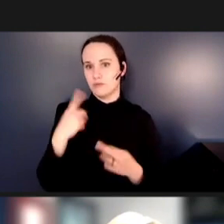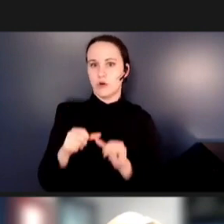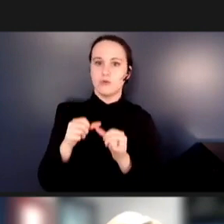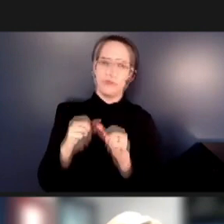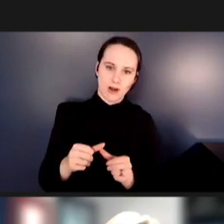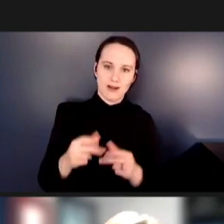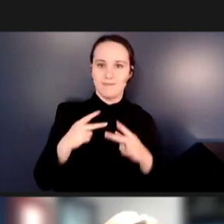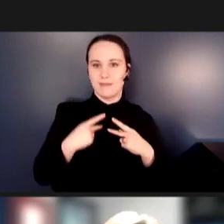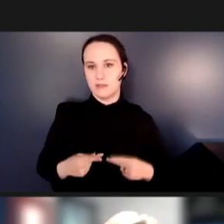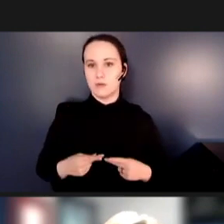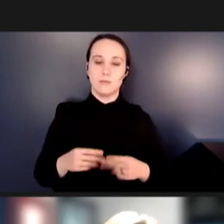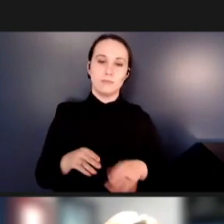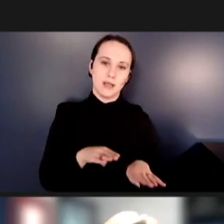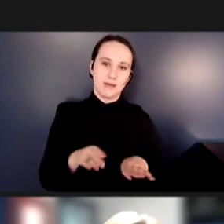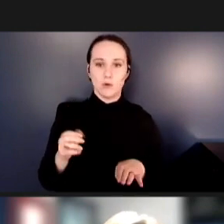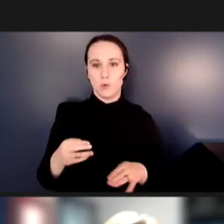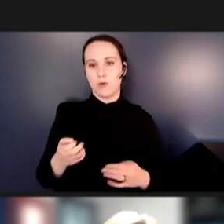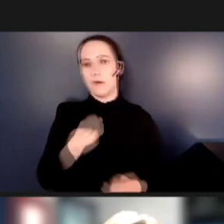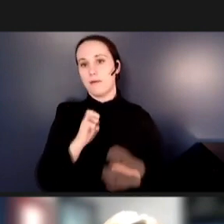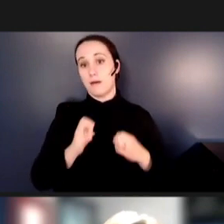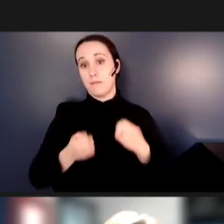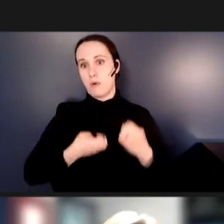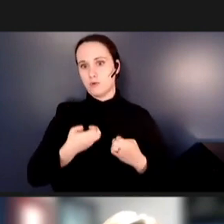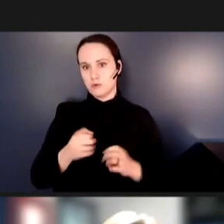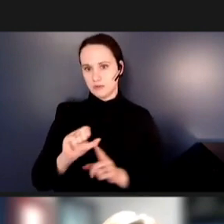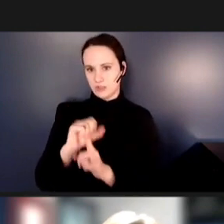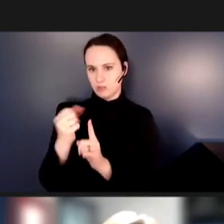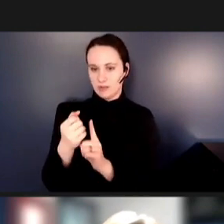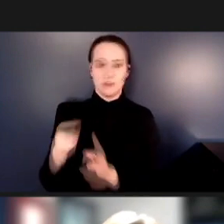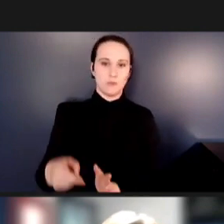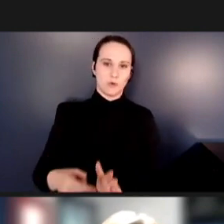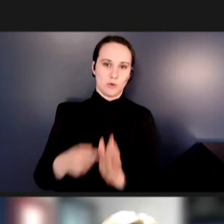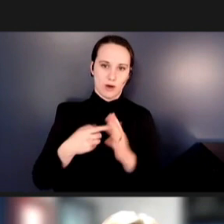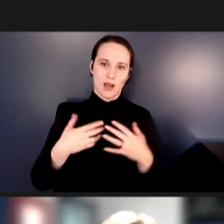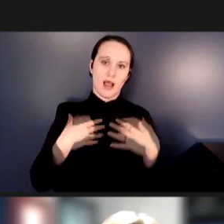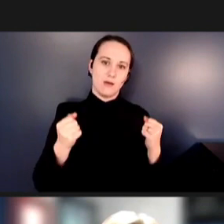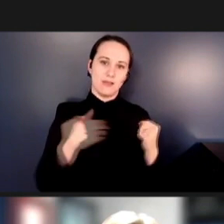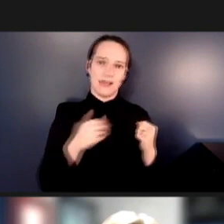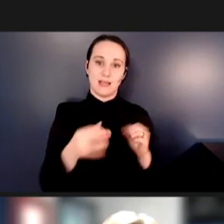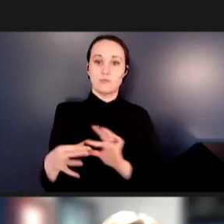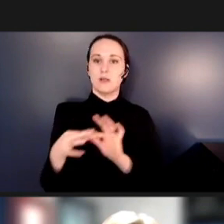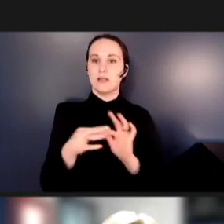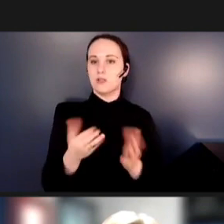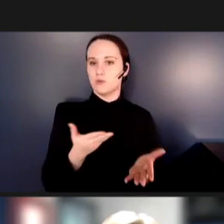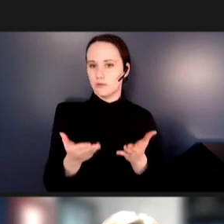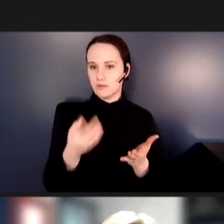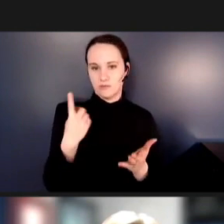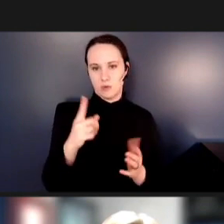or emotional condition, and who require health and related services of a type or amount that